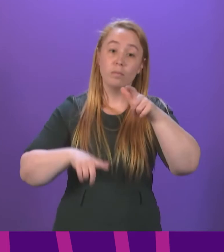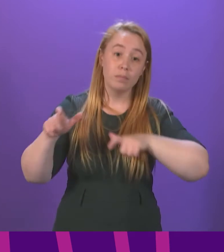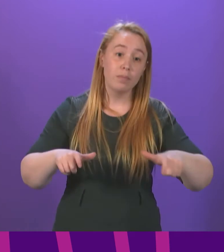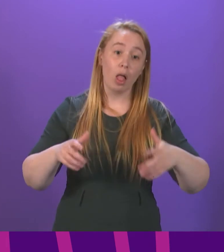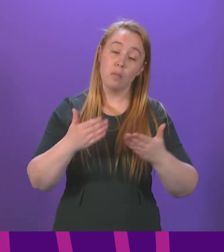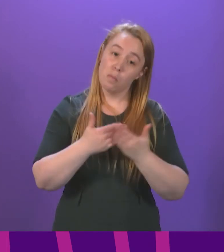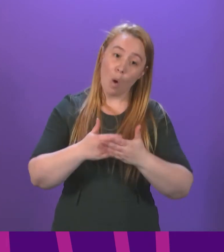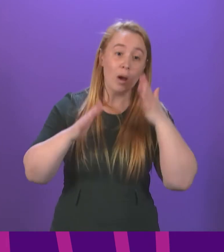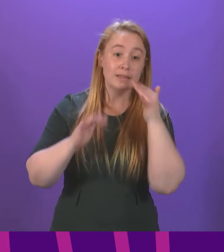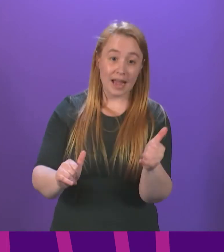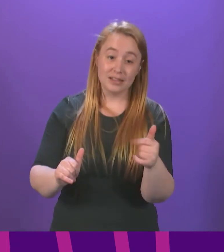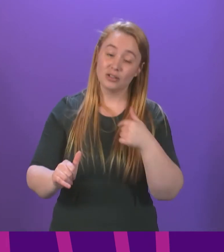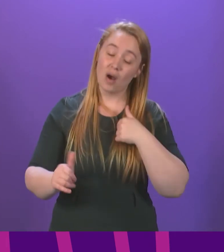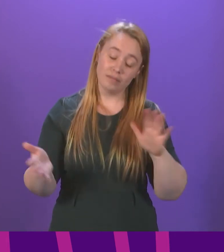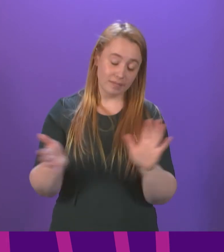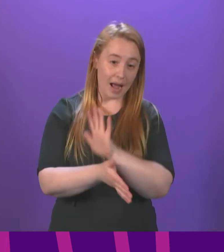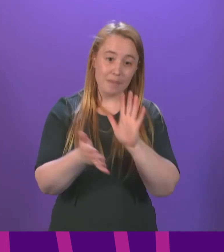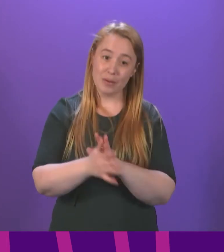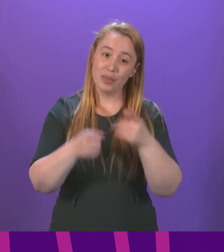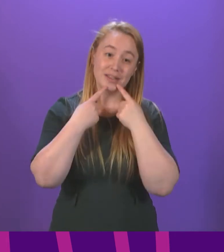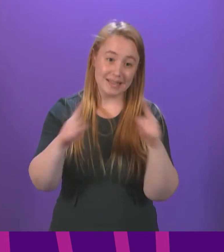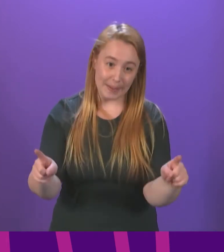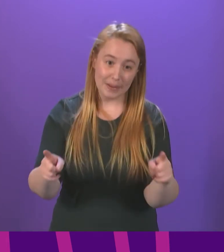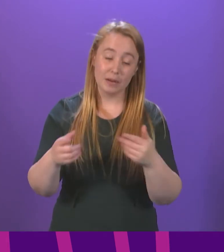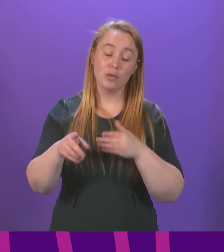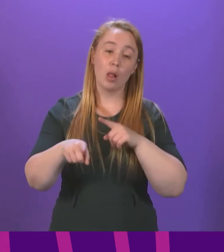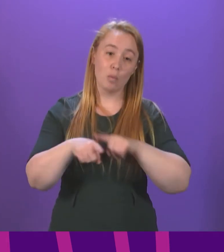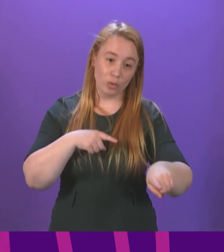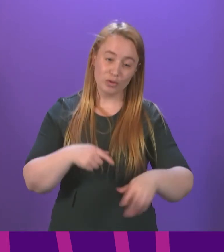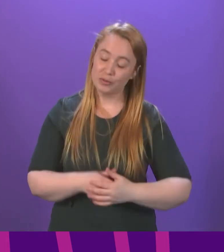so I welcome much of what the minister has announced. The vaccine has been great news,